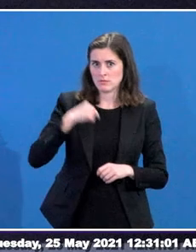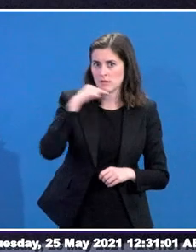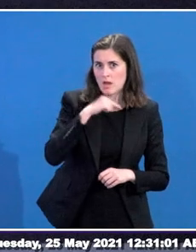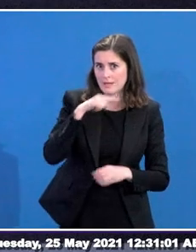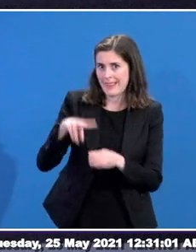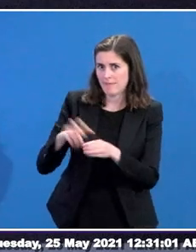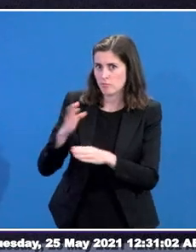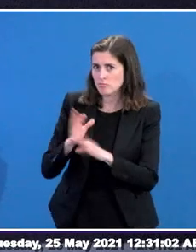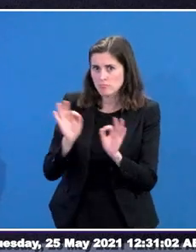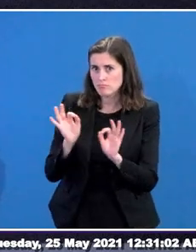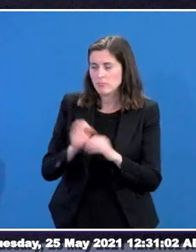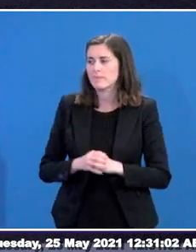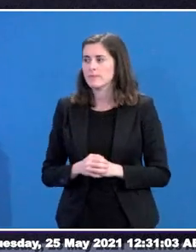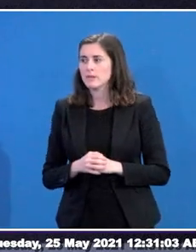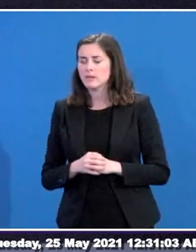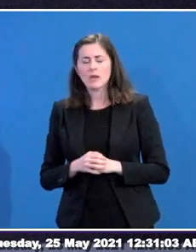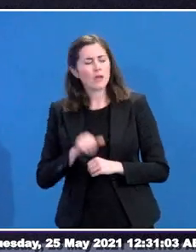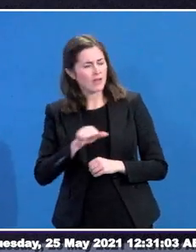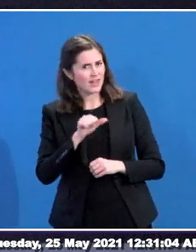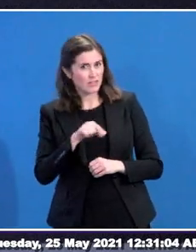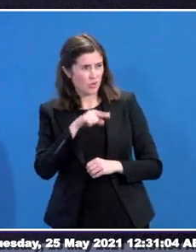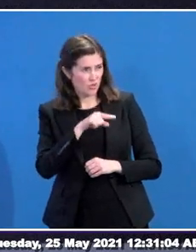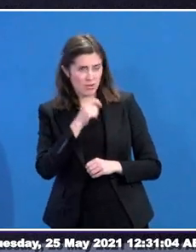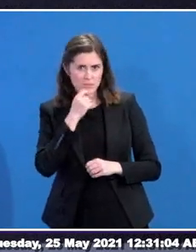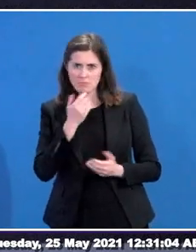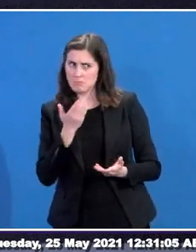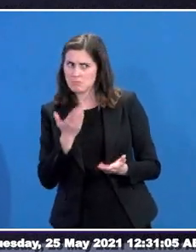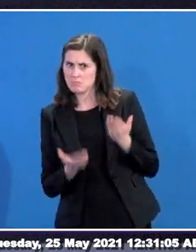So that, did that caused you to sort of question your trust. Is that correct? SOPHIA: Yes.